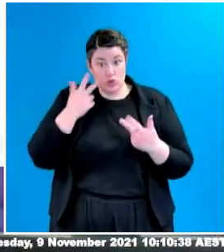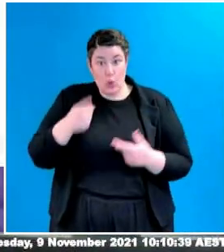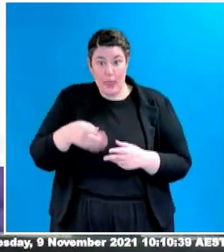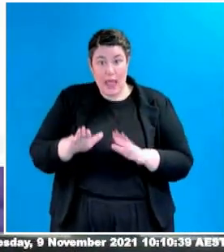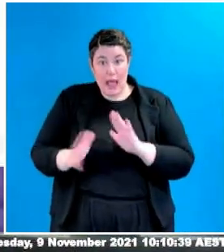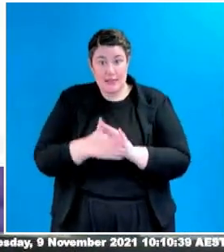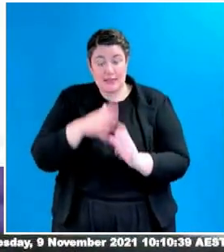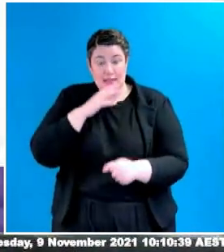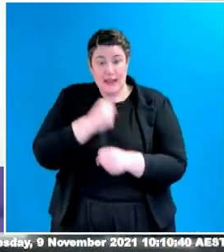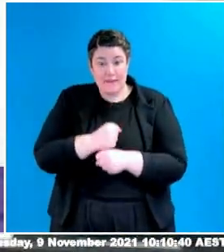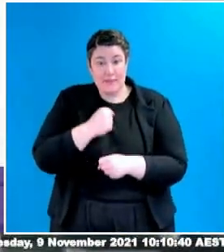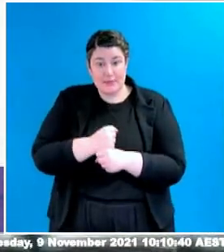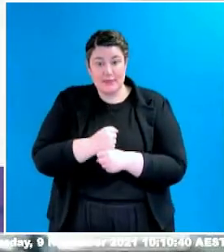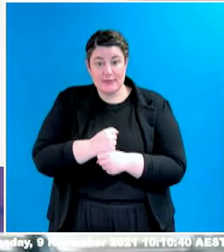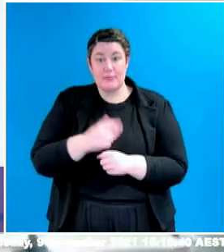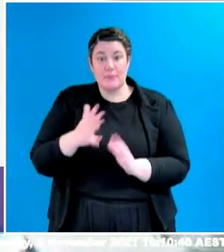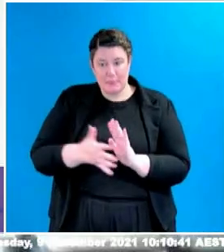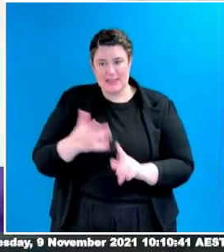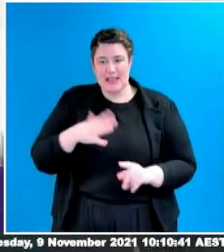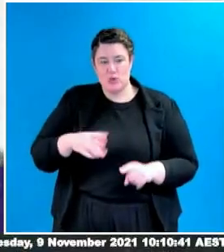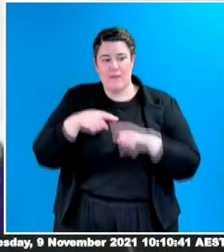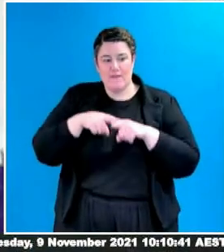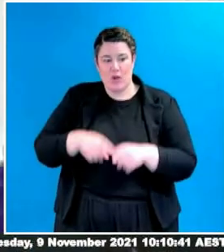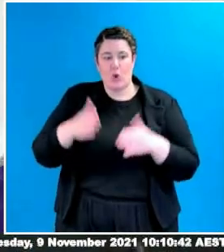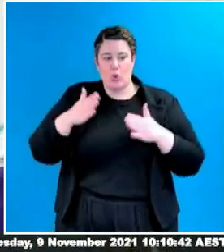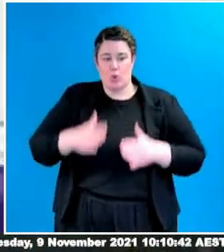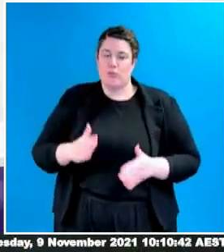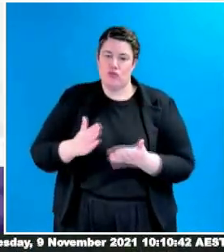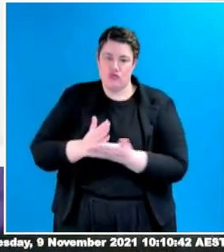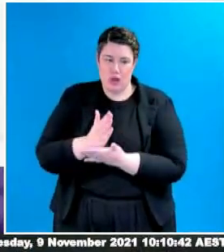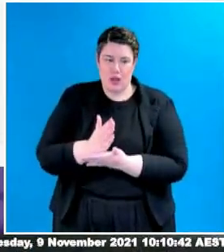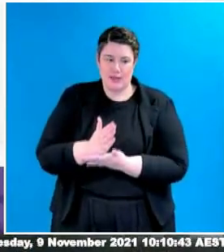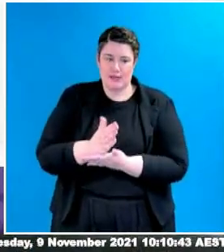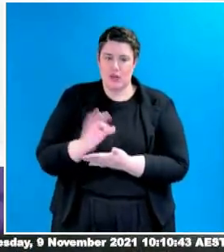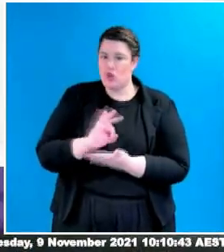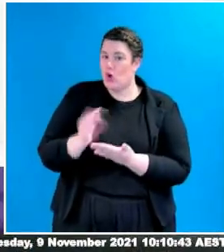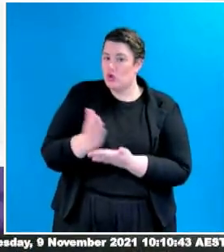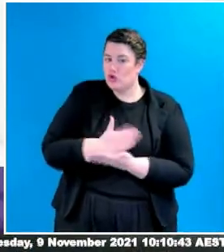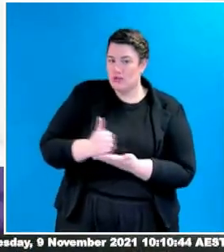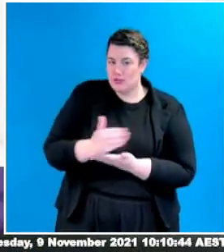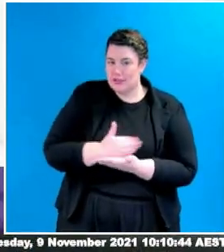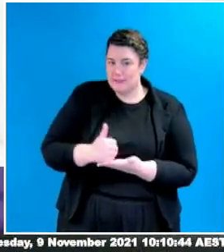means they are operating on that human rights basis, rather than a charity basis.